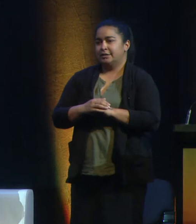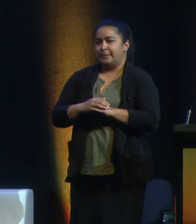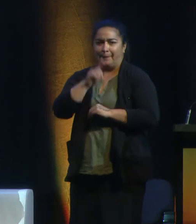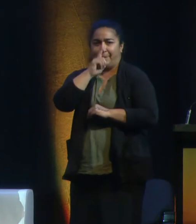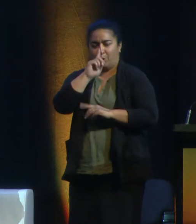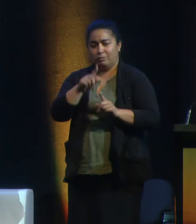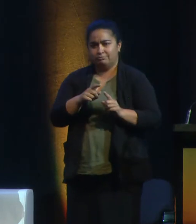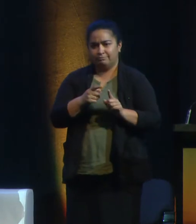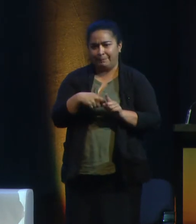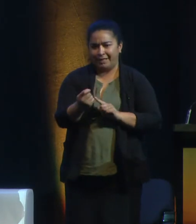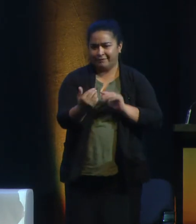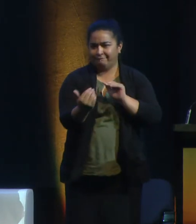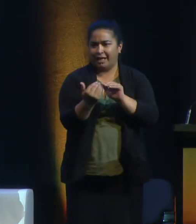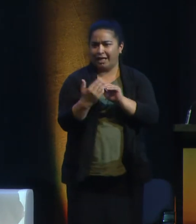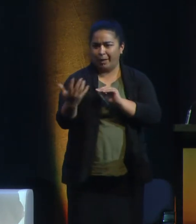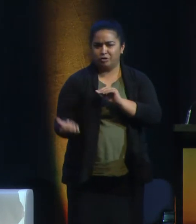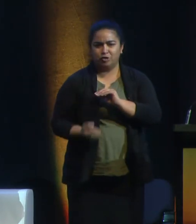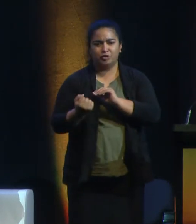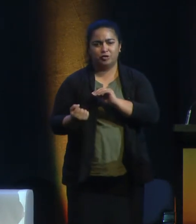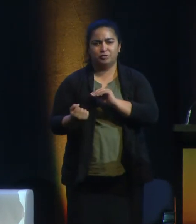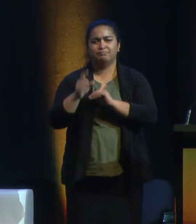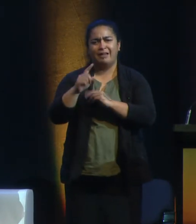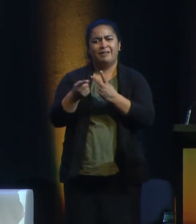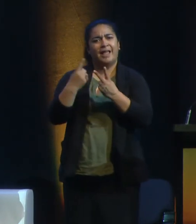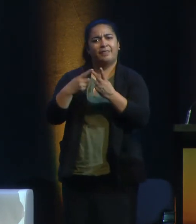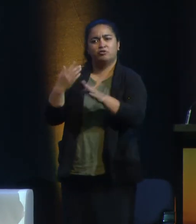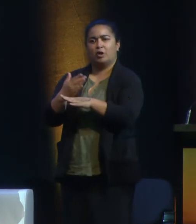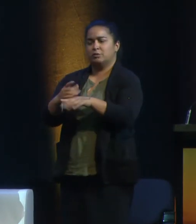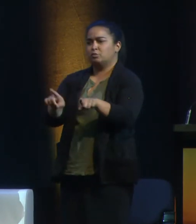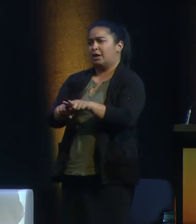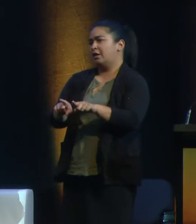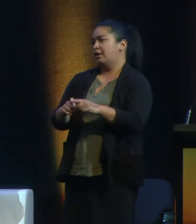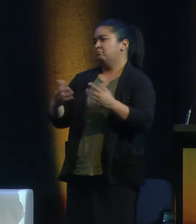a fair wage, but they’re alternative jobs and that are obviously around a low emissions